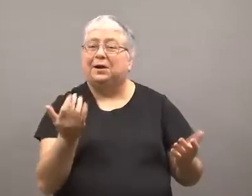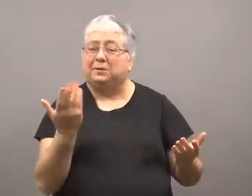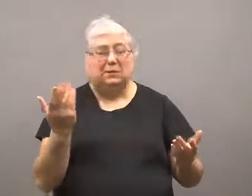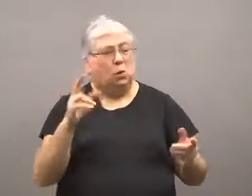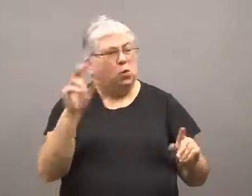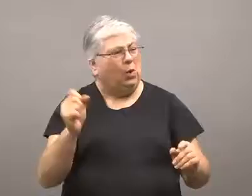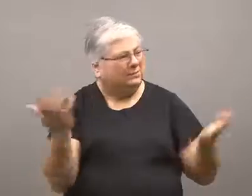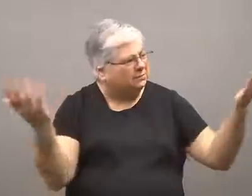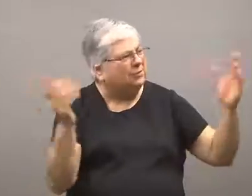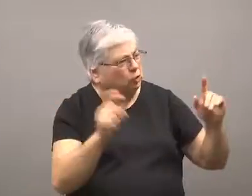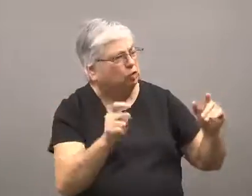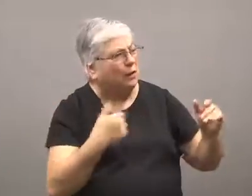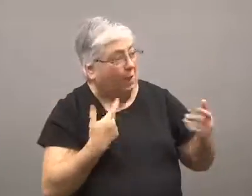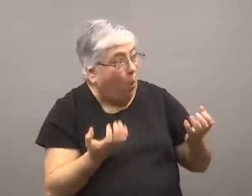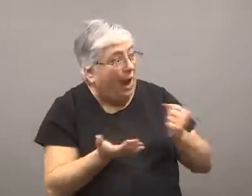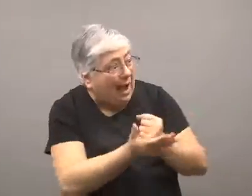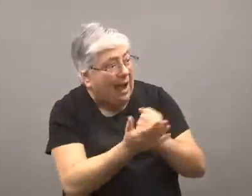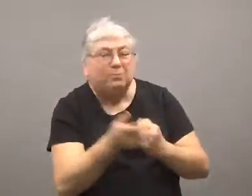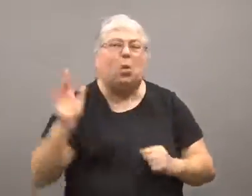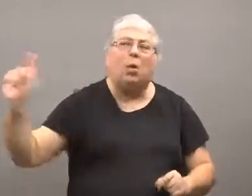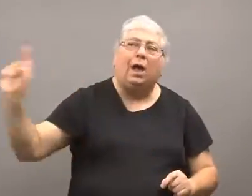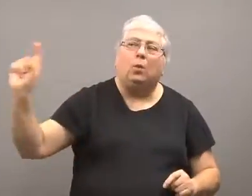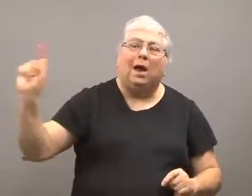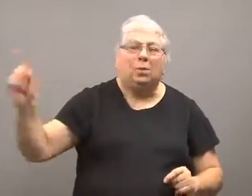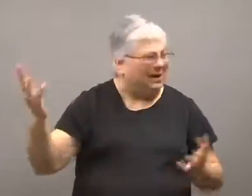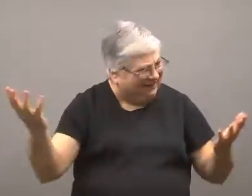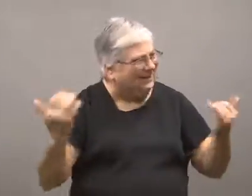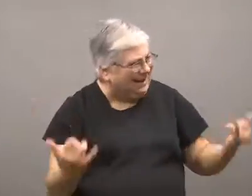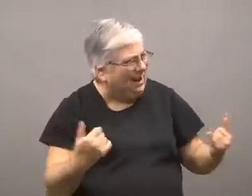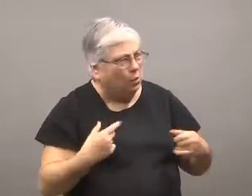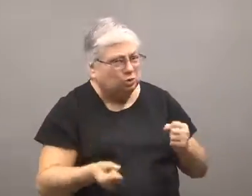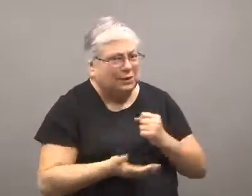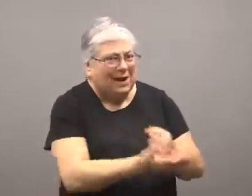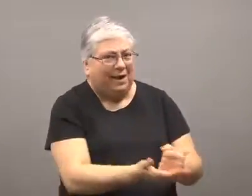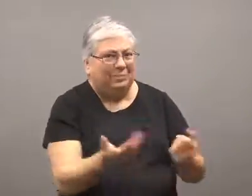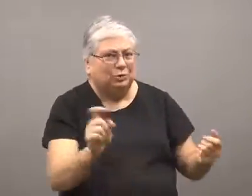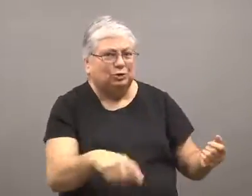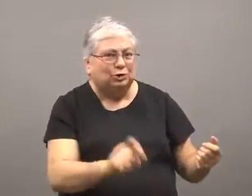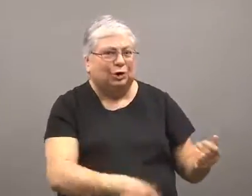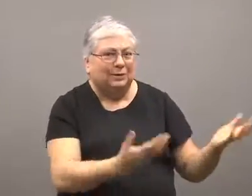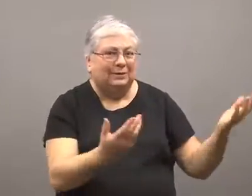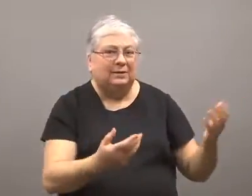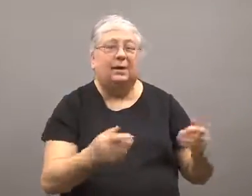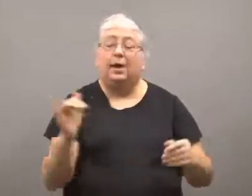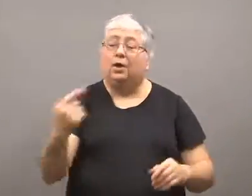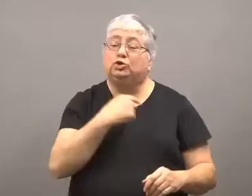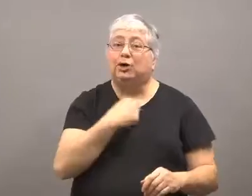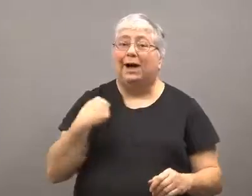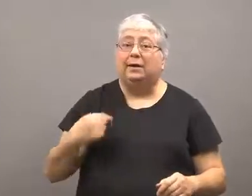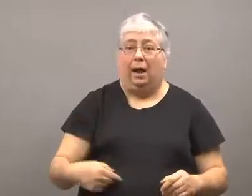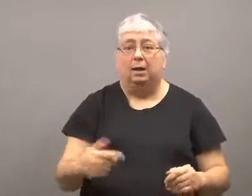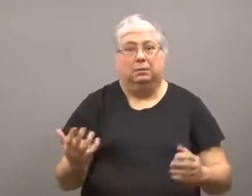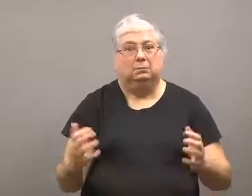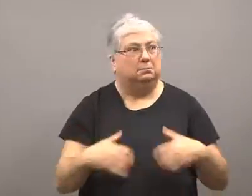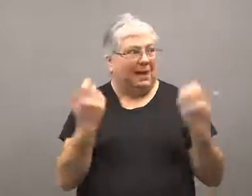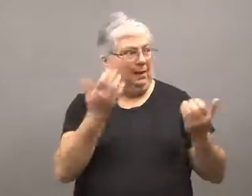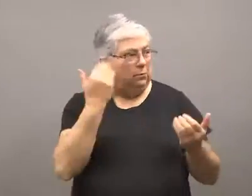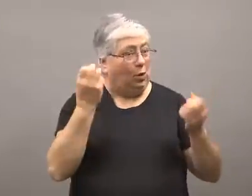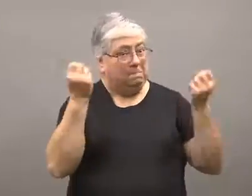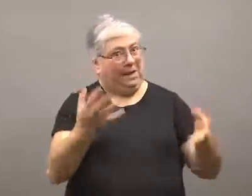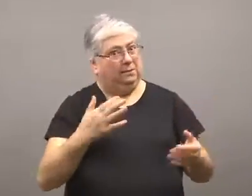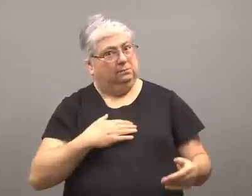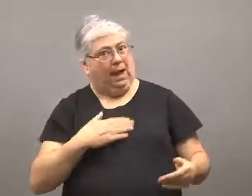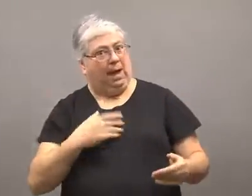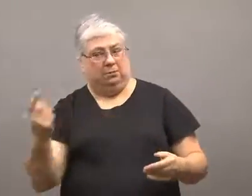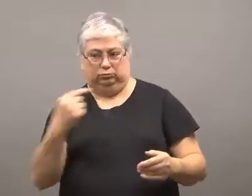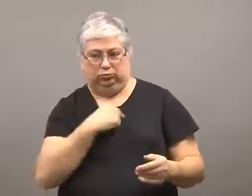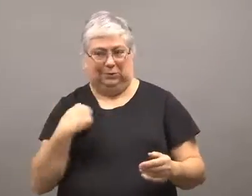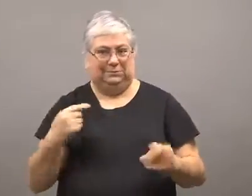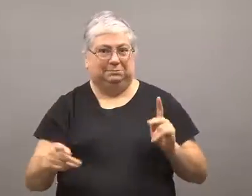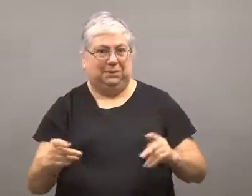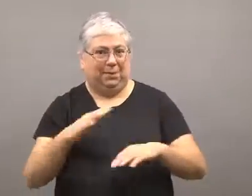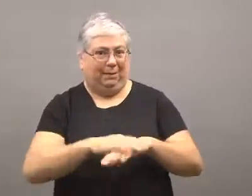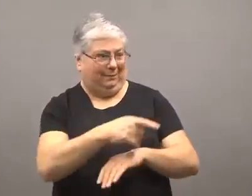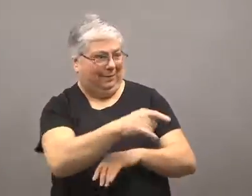The U.S. said Malaysia delayed accepting offers of help.